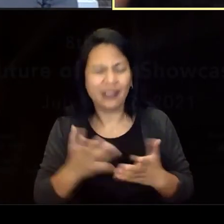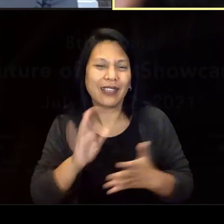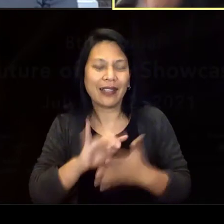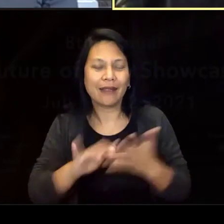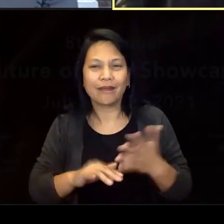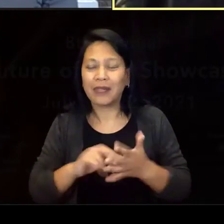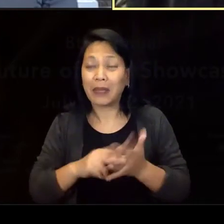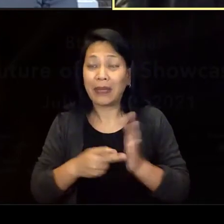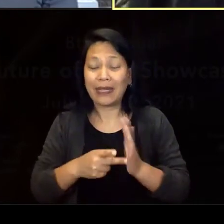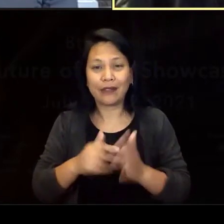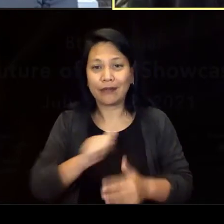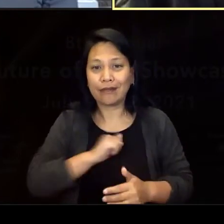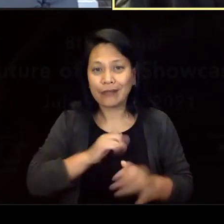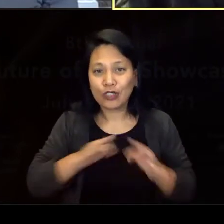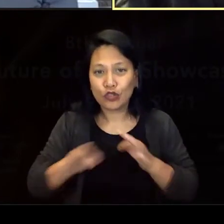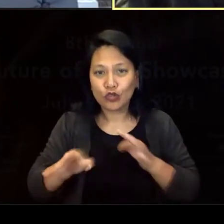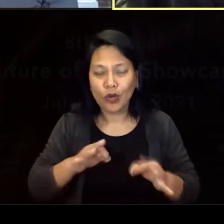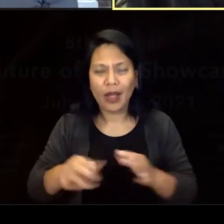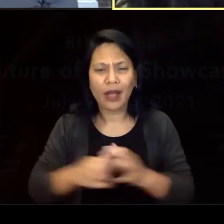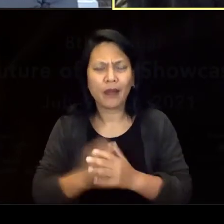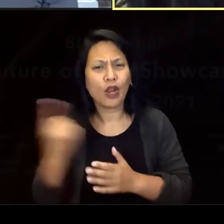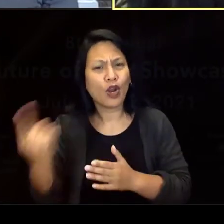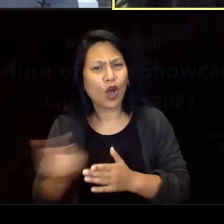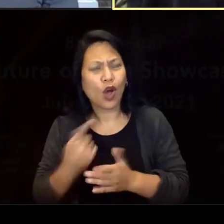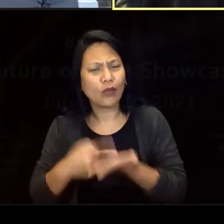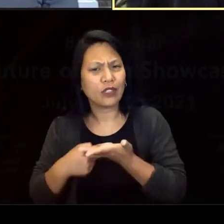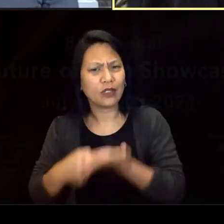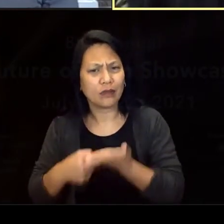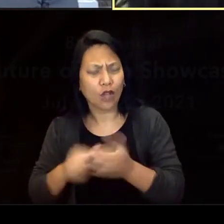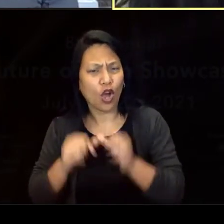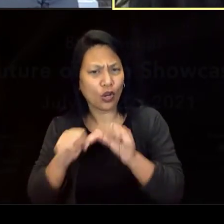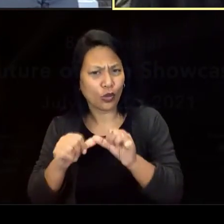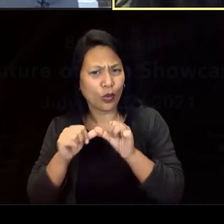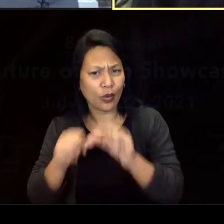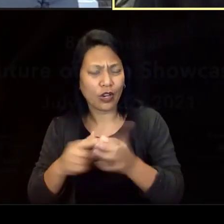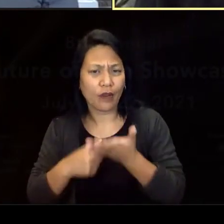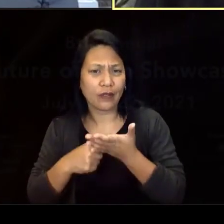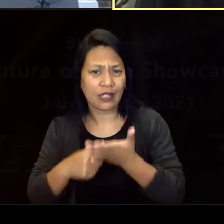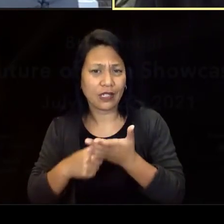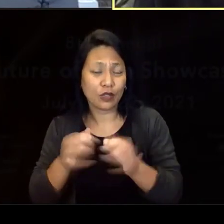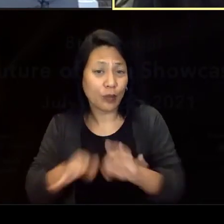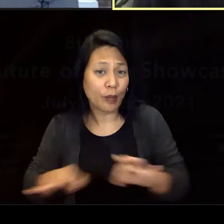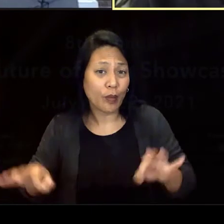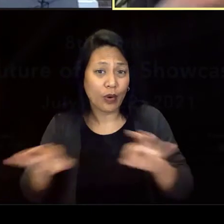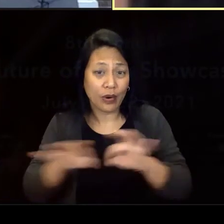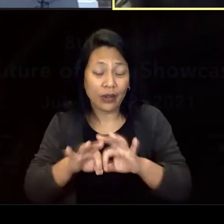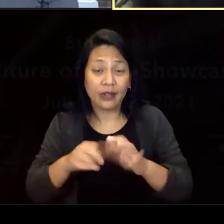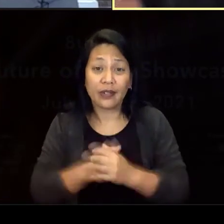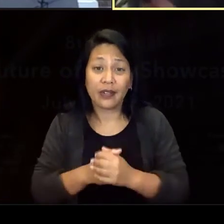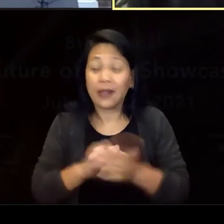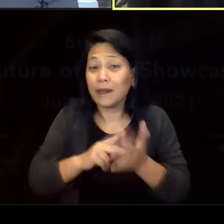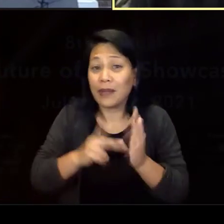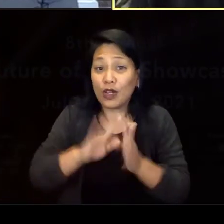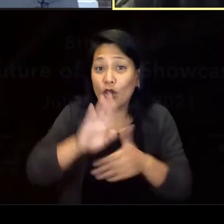And I think just being in constant conversation is what's necessary to like bring everyone in the industry up to